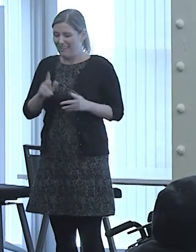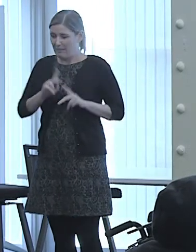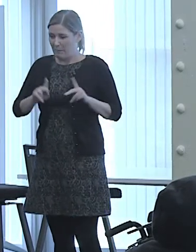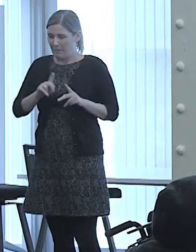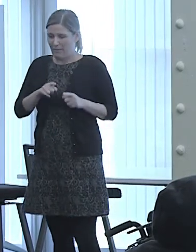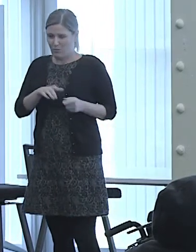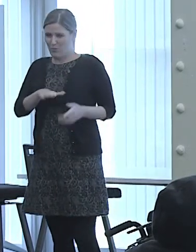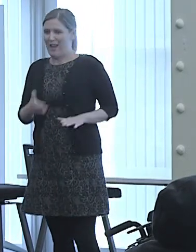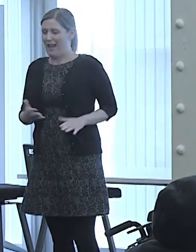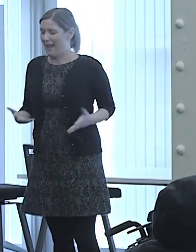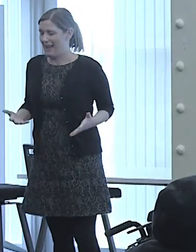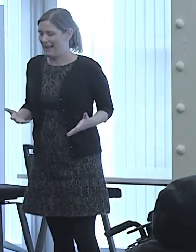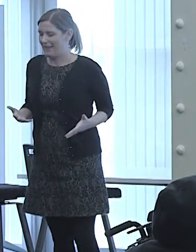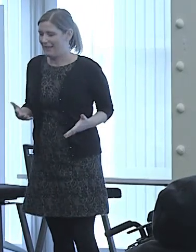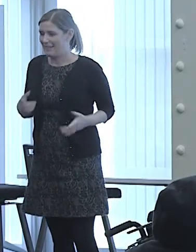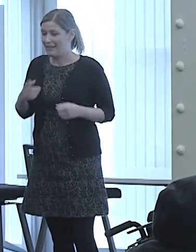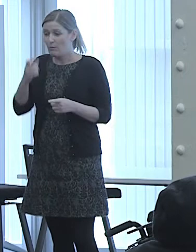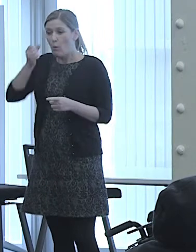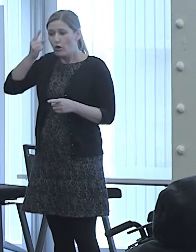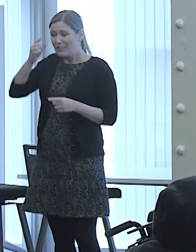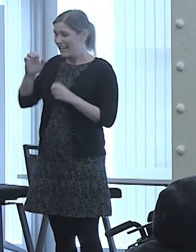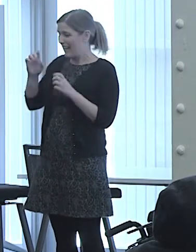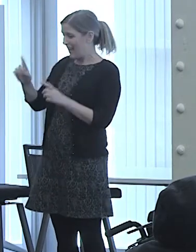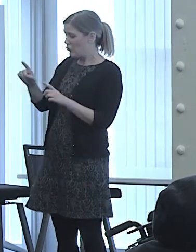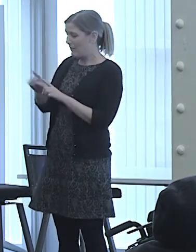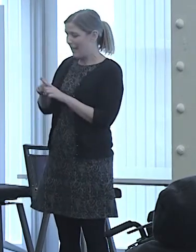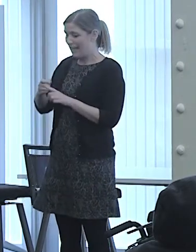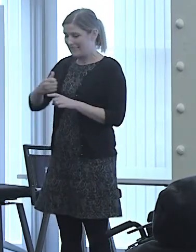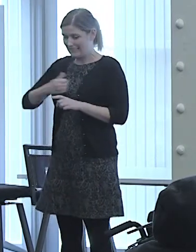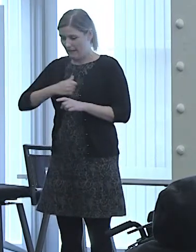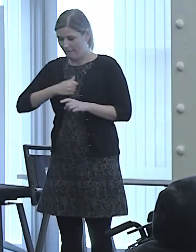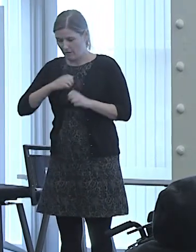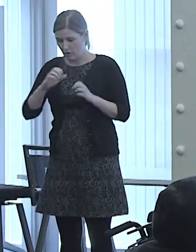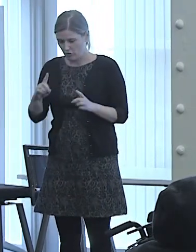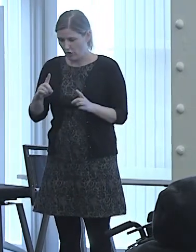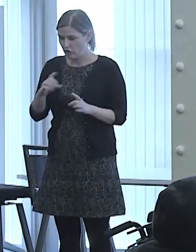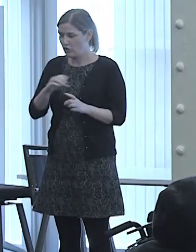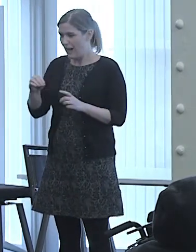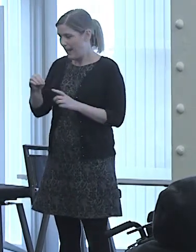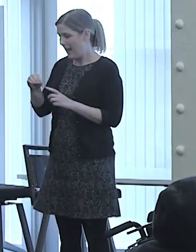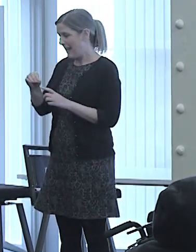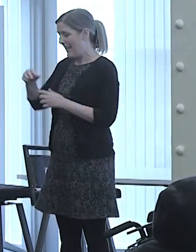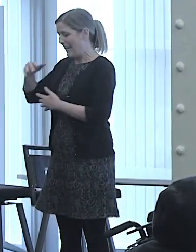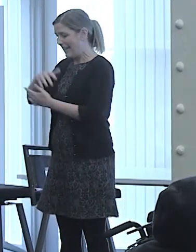If we understand education as being both self-education and being interdependent education,